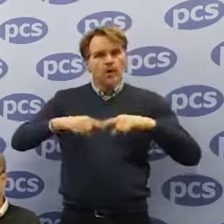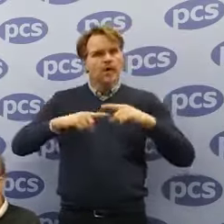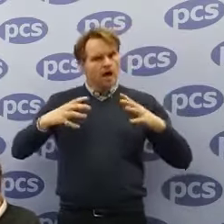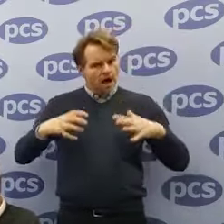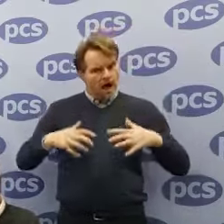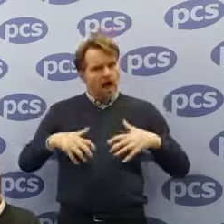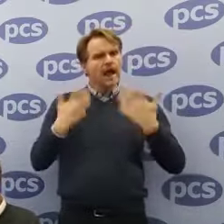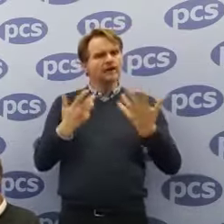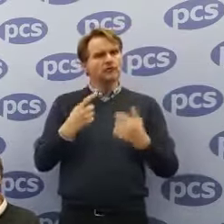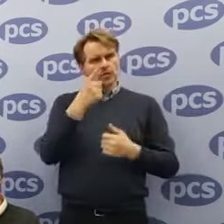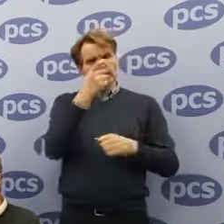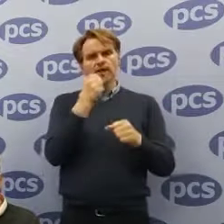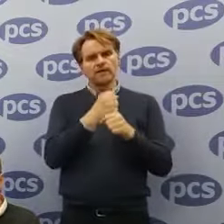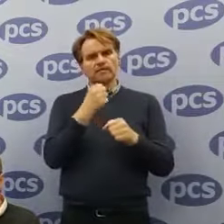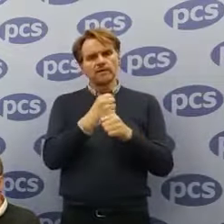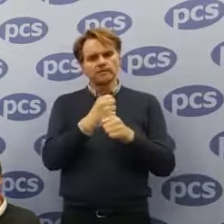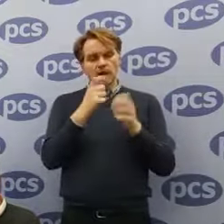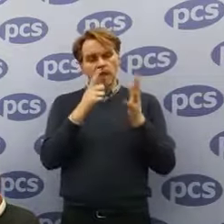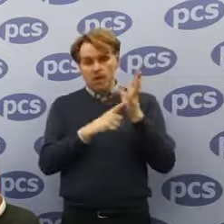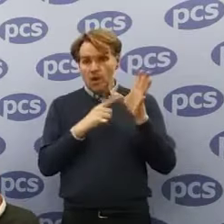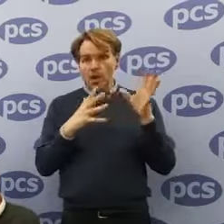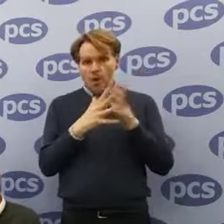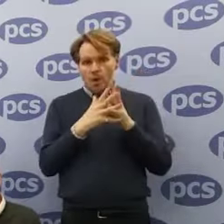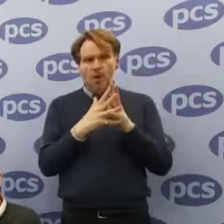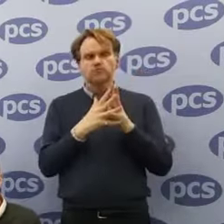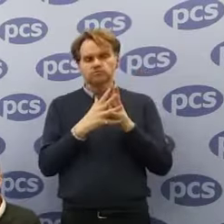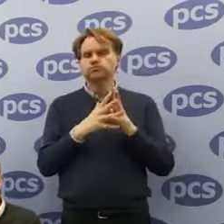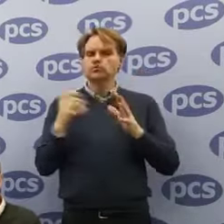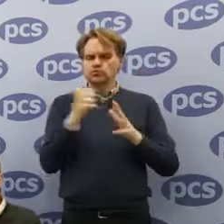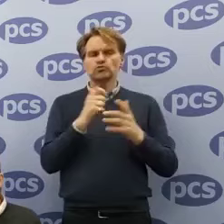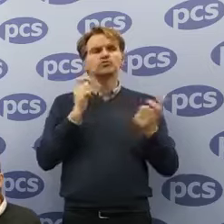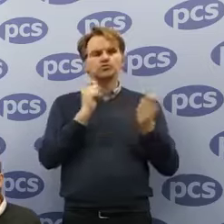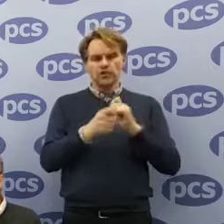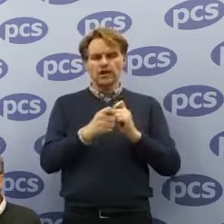repealed and people should have a fundamental right to strike but secondly